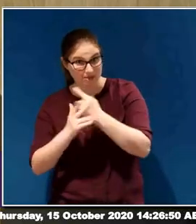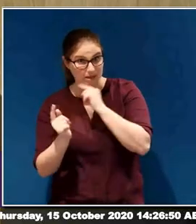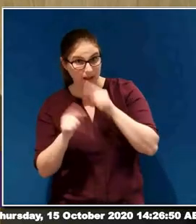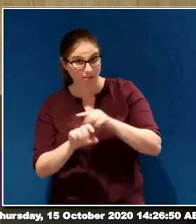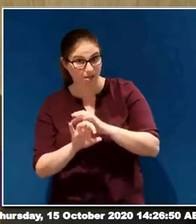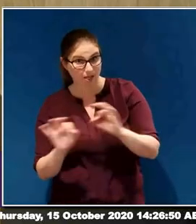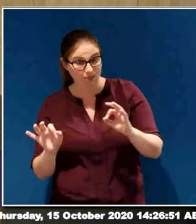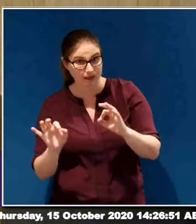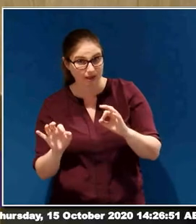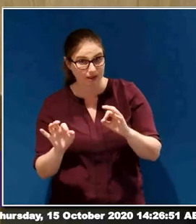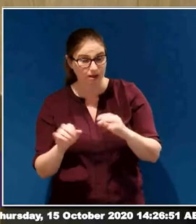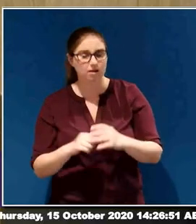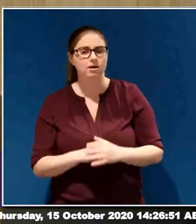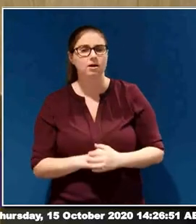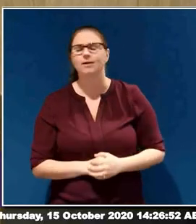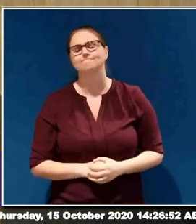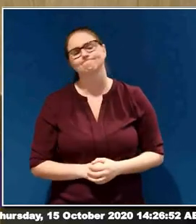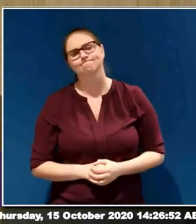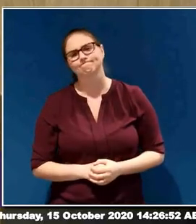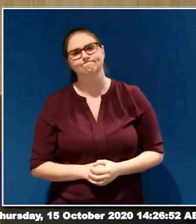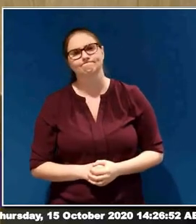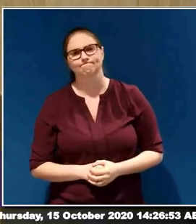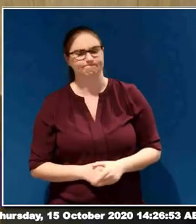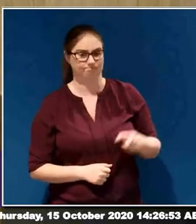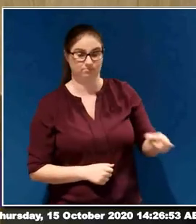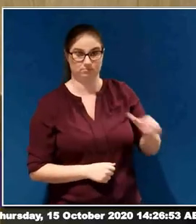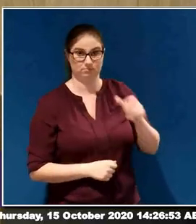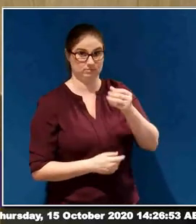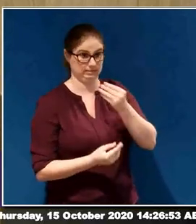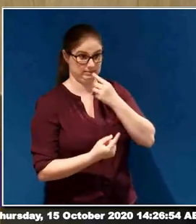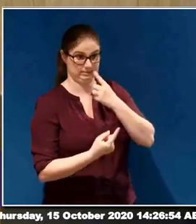That's what I did in the first instance, anyway, contact the families to see how